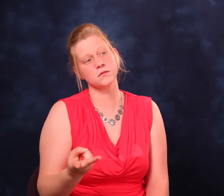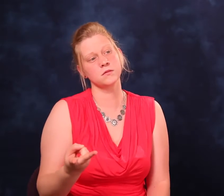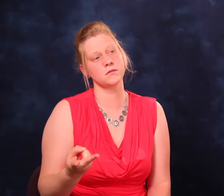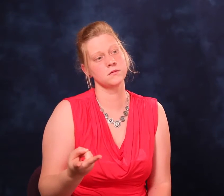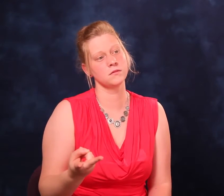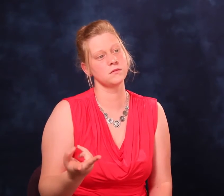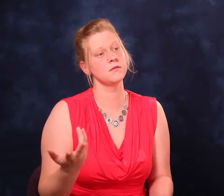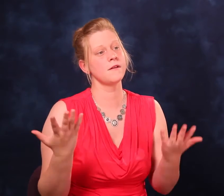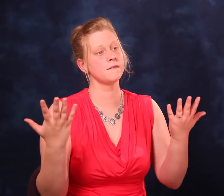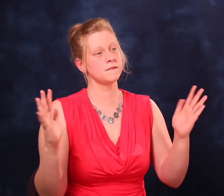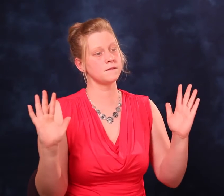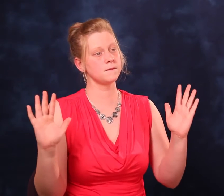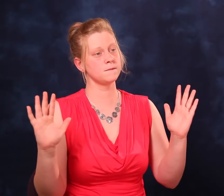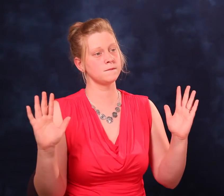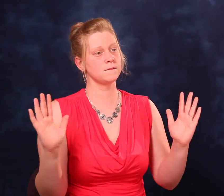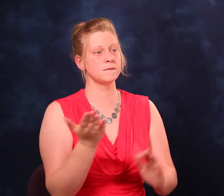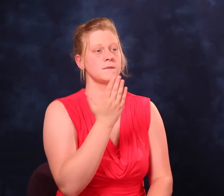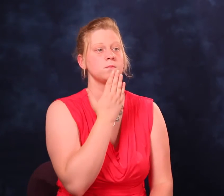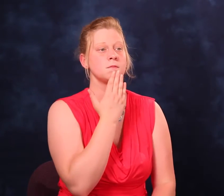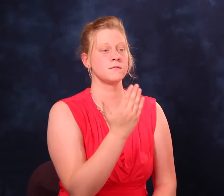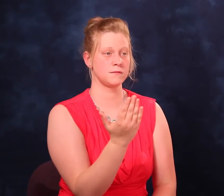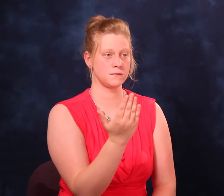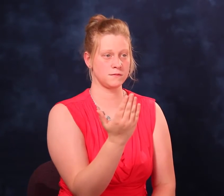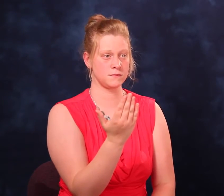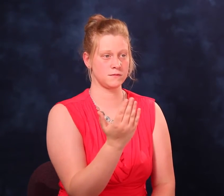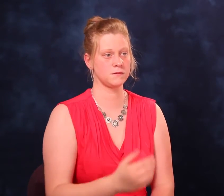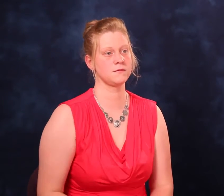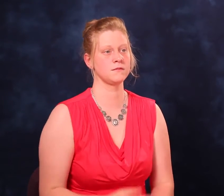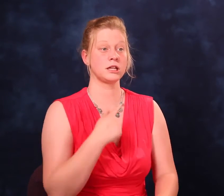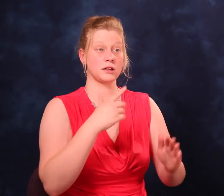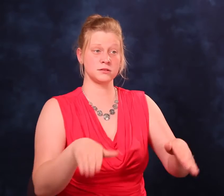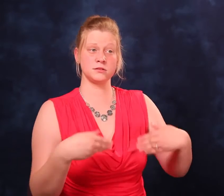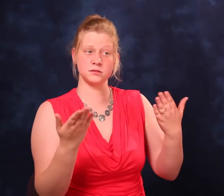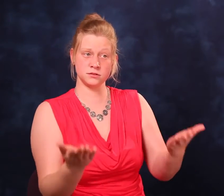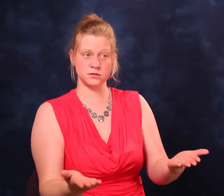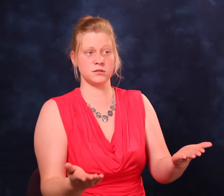Roll to the right. Finished. Thank you.